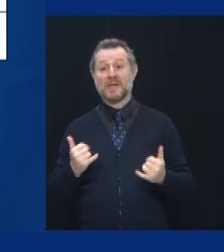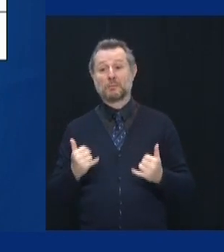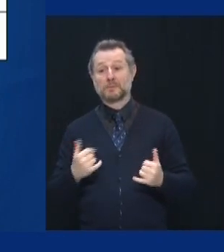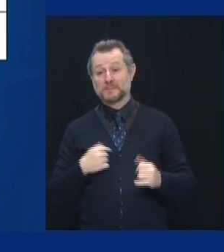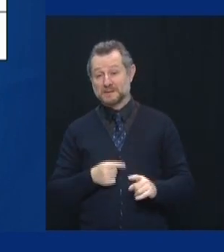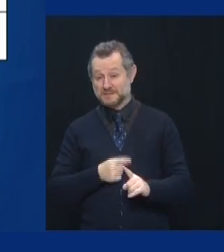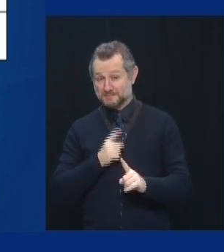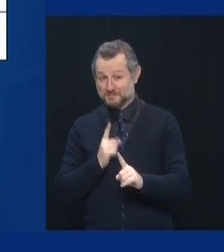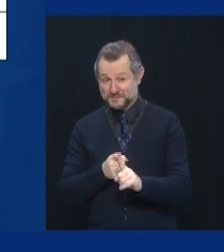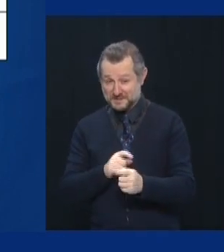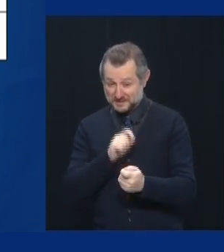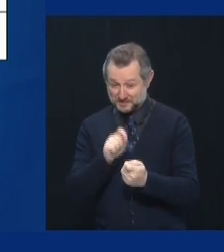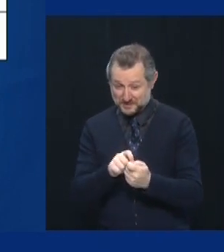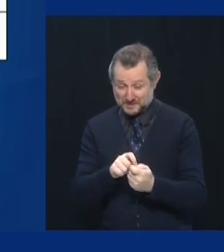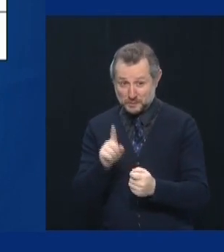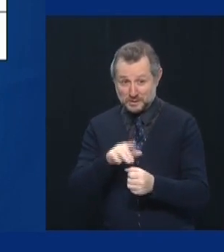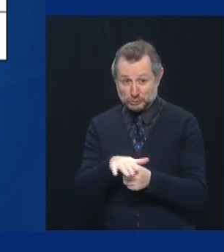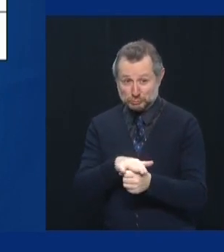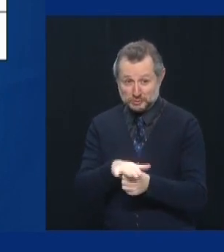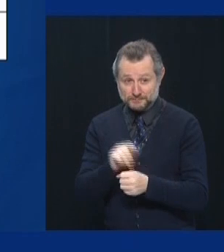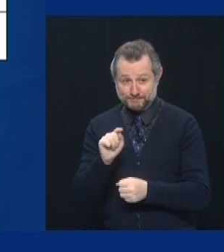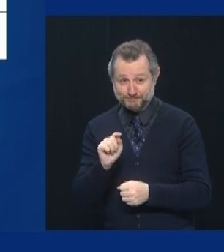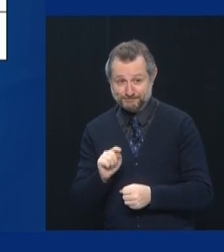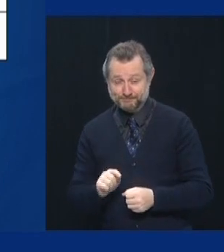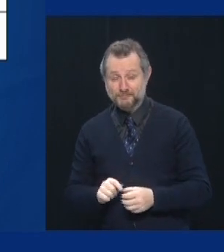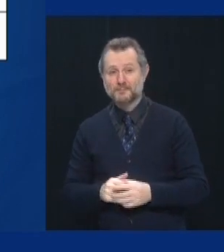WESTERN NEW YORK. YOU SEE THE VARIANCE.